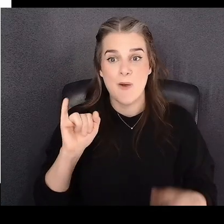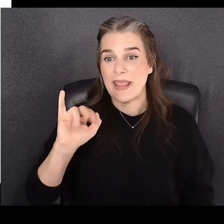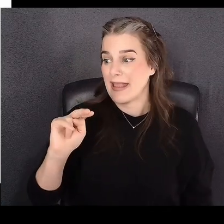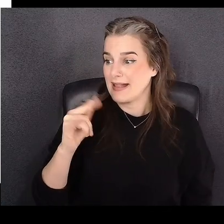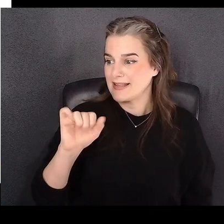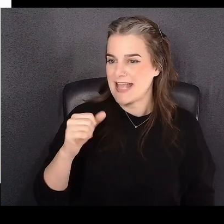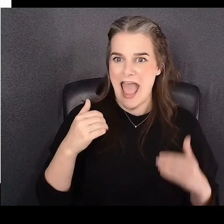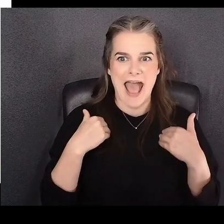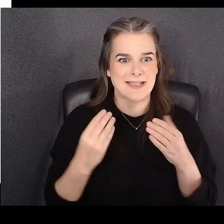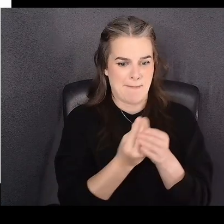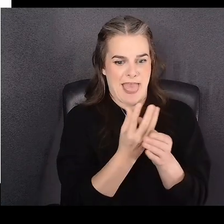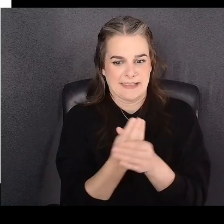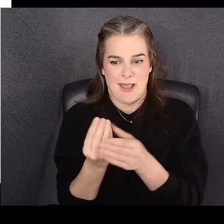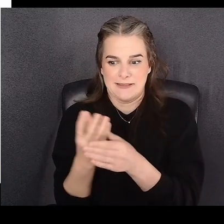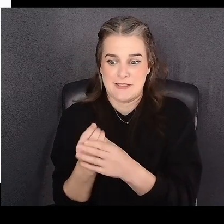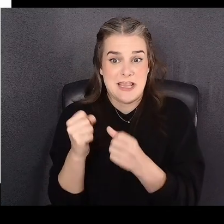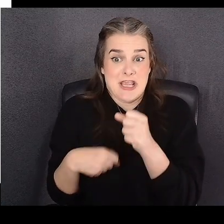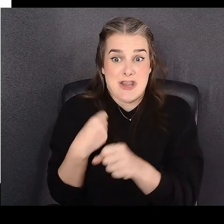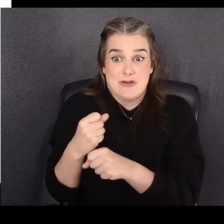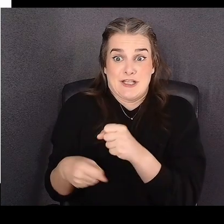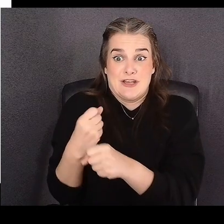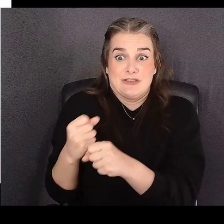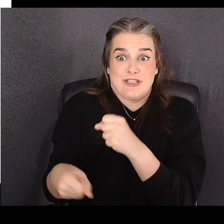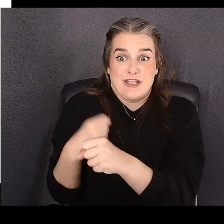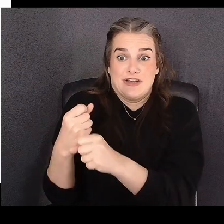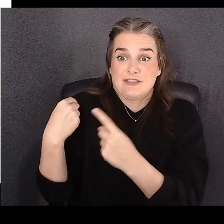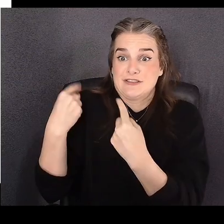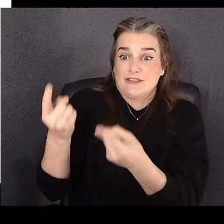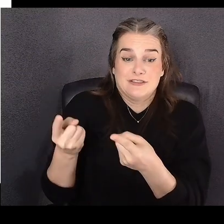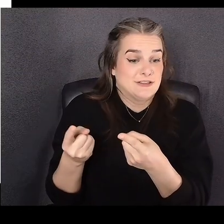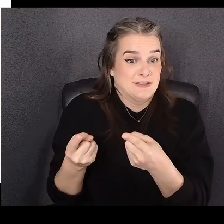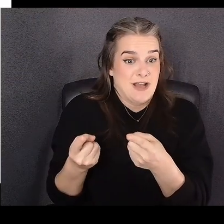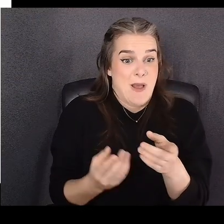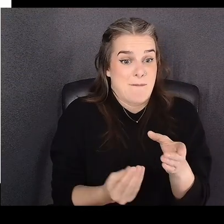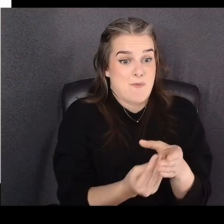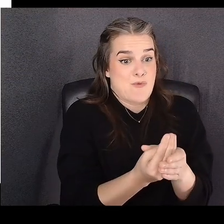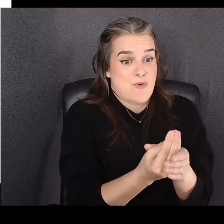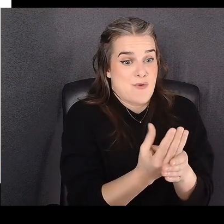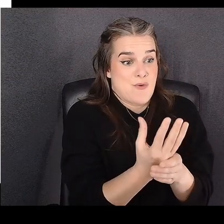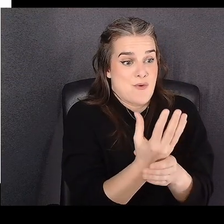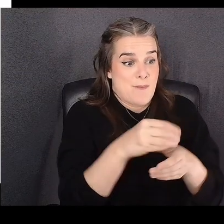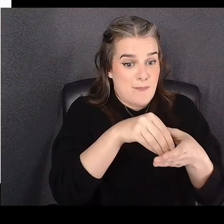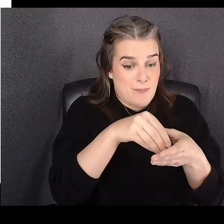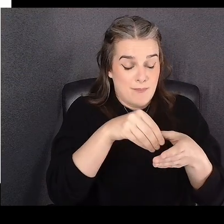and propagating. Even practicing cutting with scissors to propagate something and cut off and then